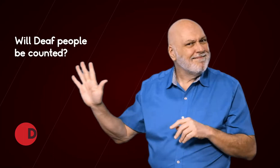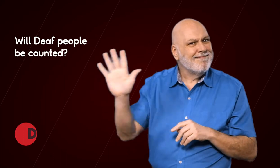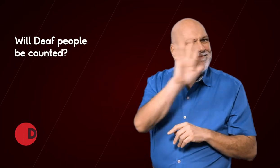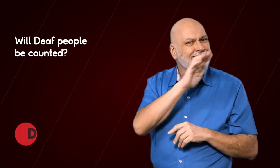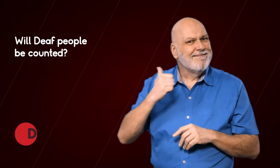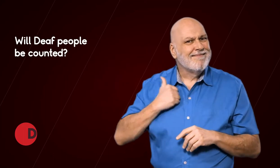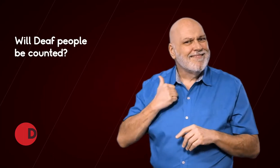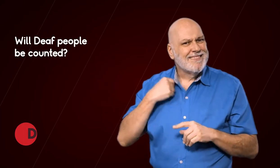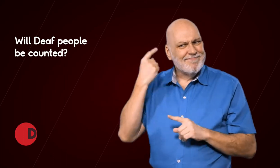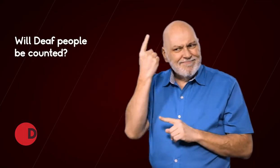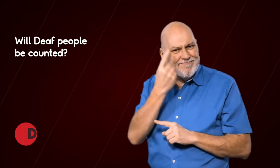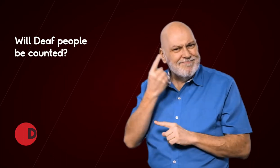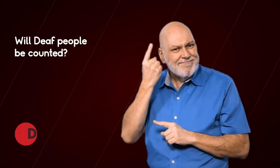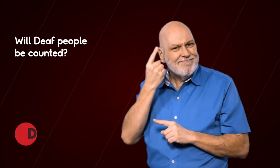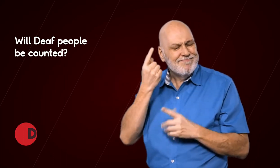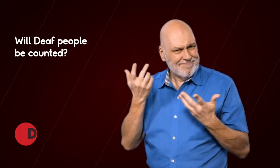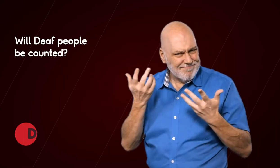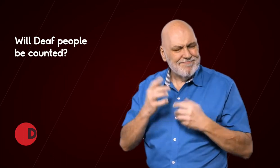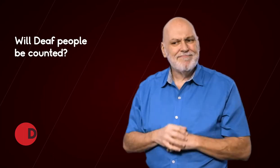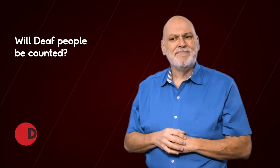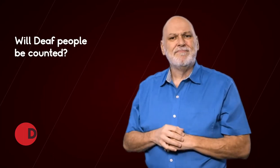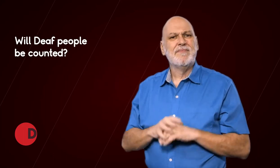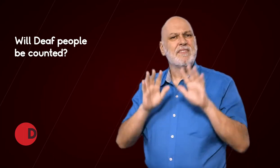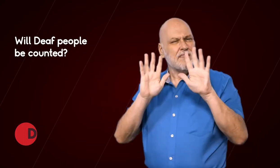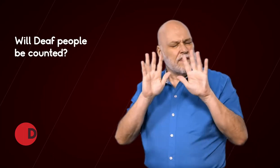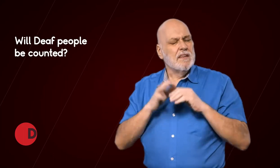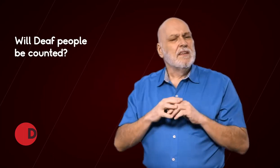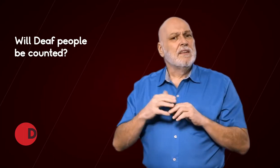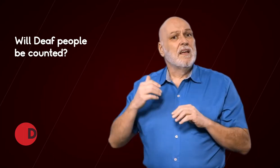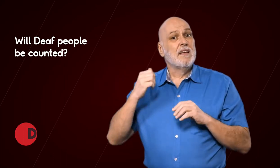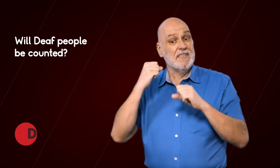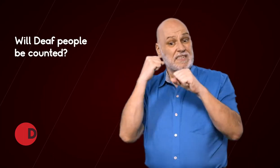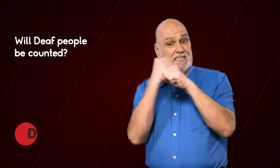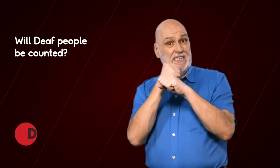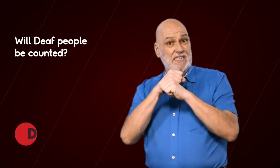“how many Deaf people?”